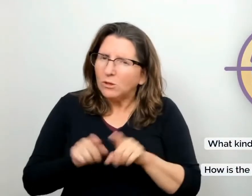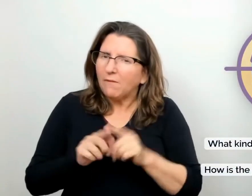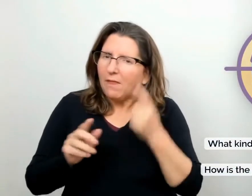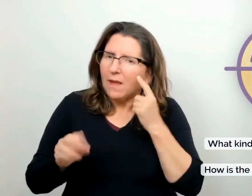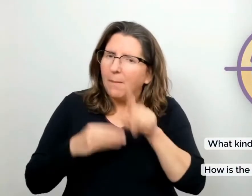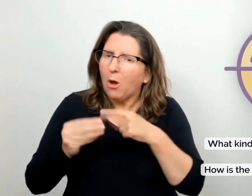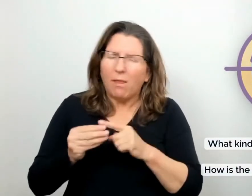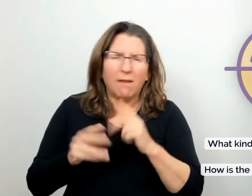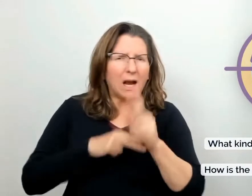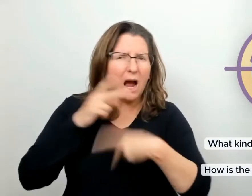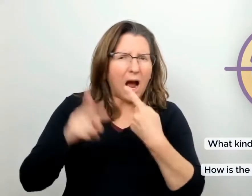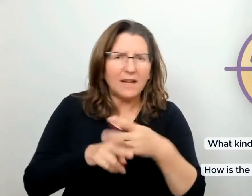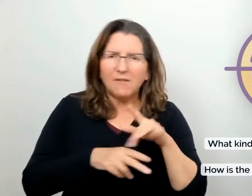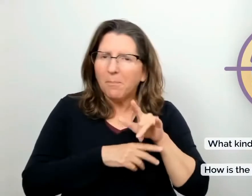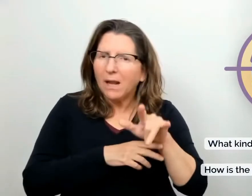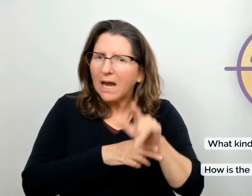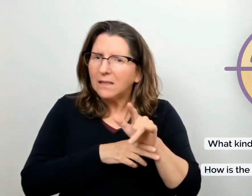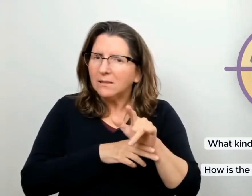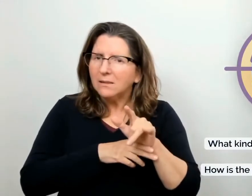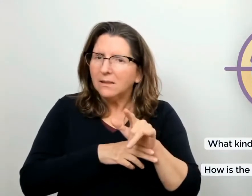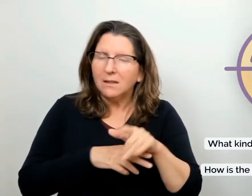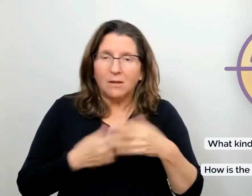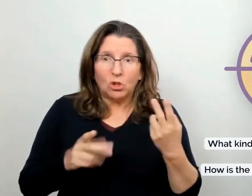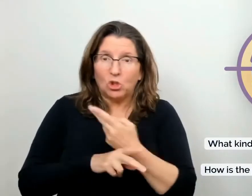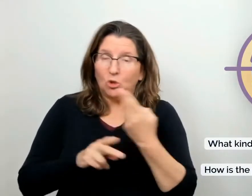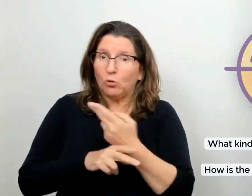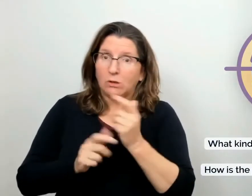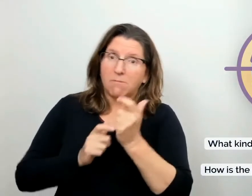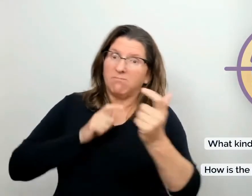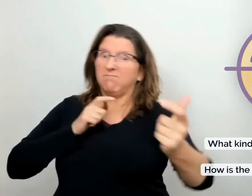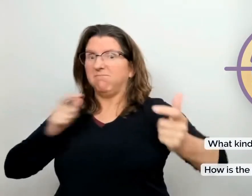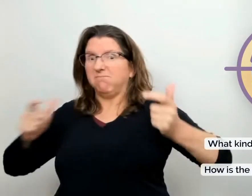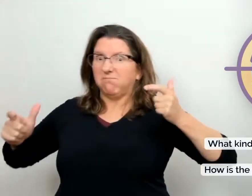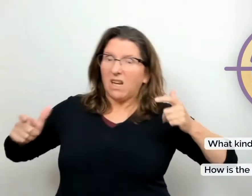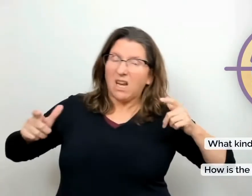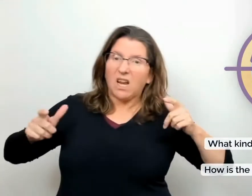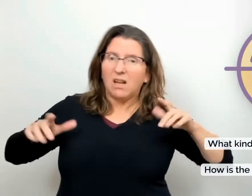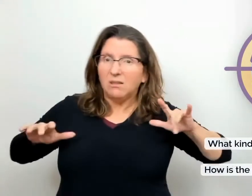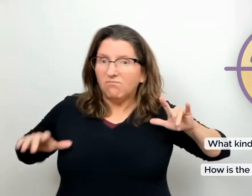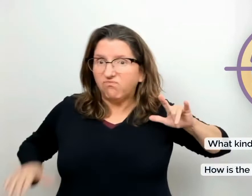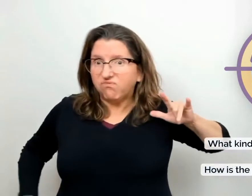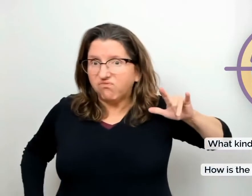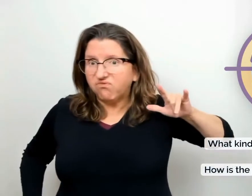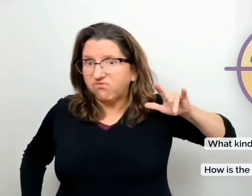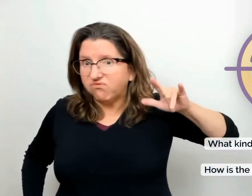To continue the metaphor, what kinds of planes are the pilots flying? Big jumbo jets?